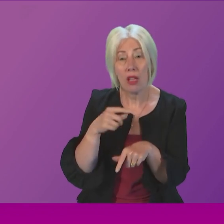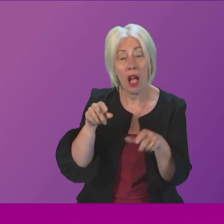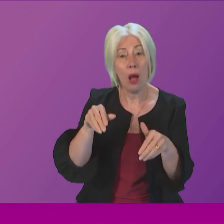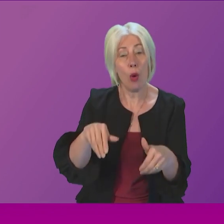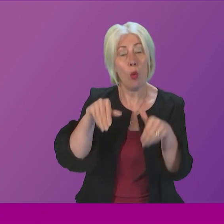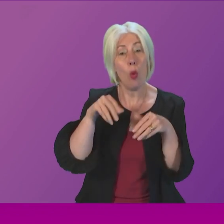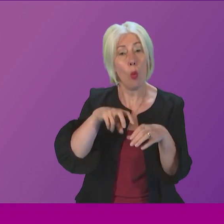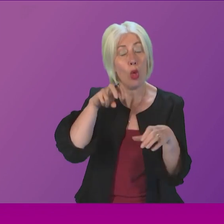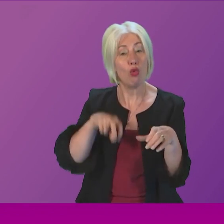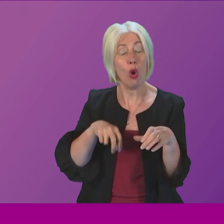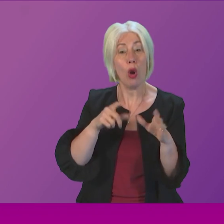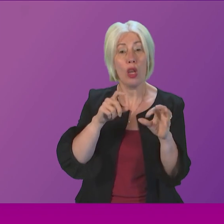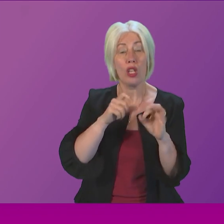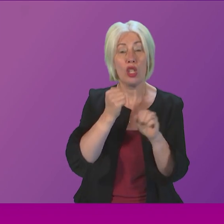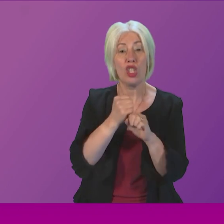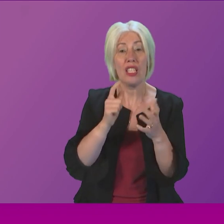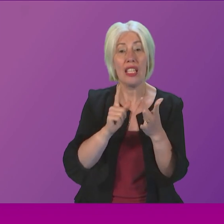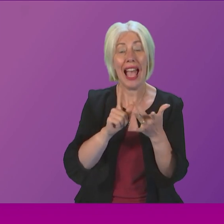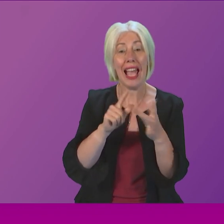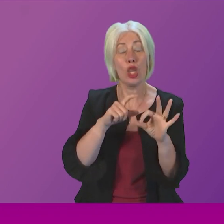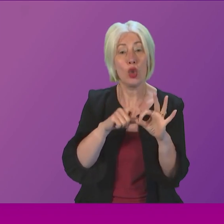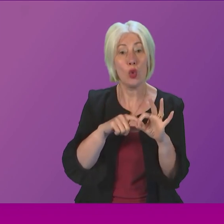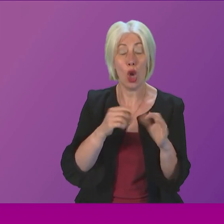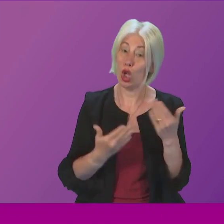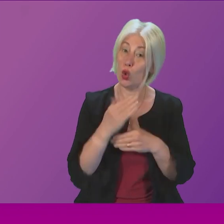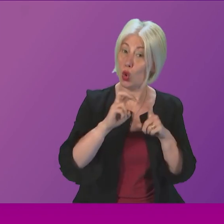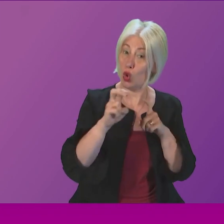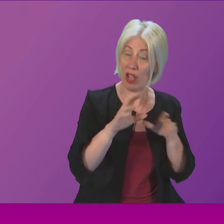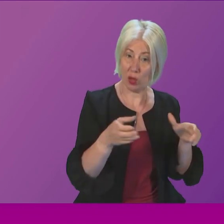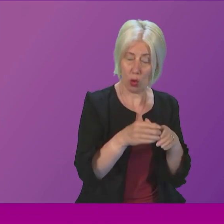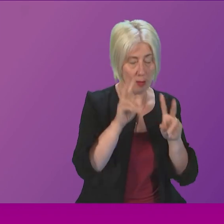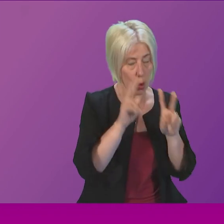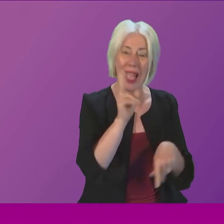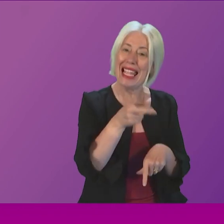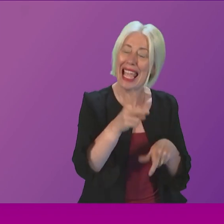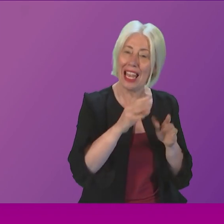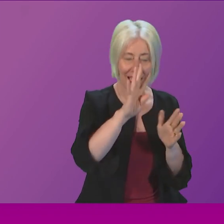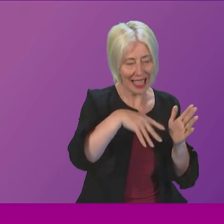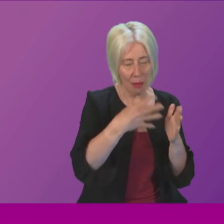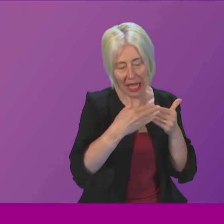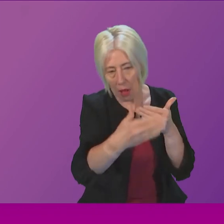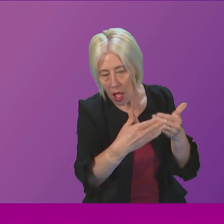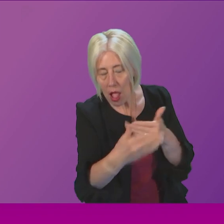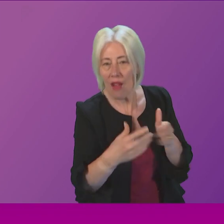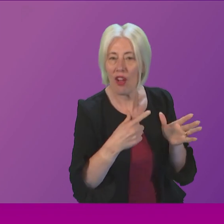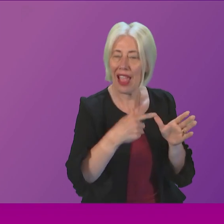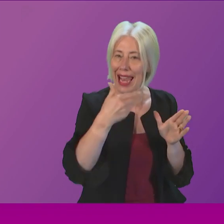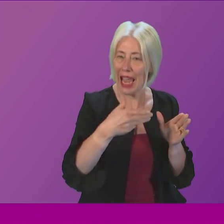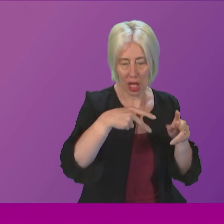There is a new transport team in place and it is looking again at the timetable for A9 dualling.